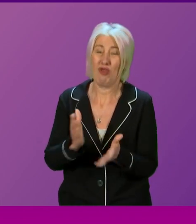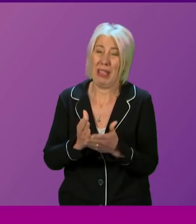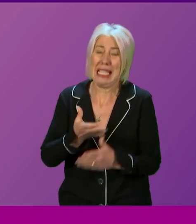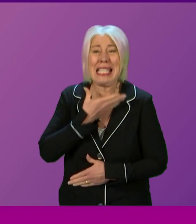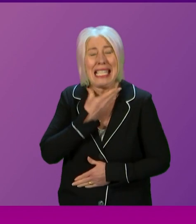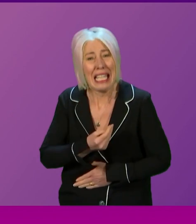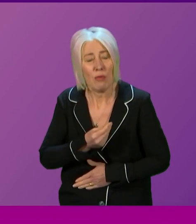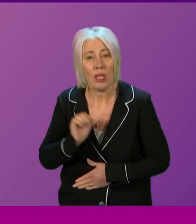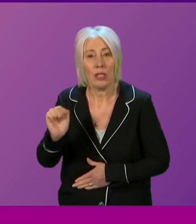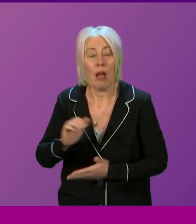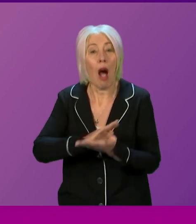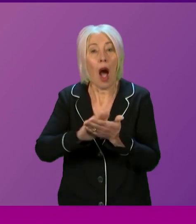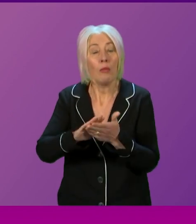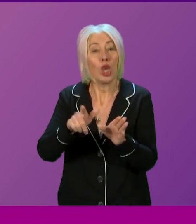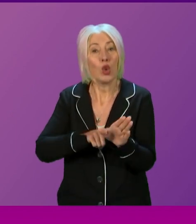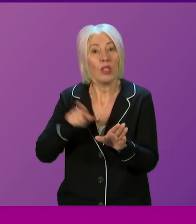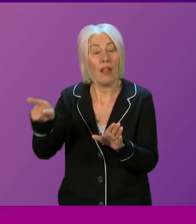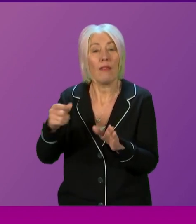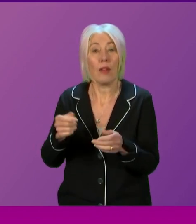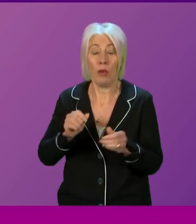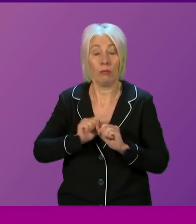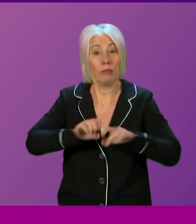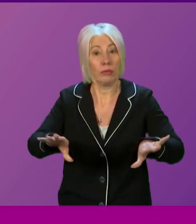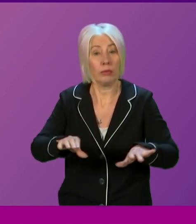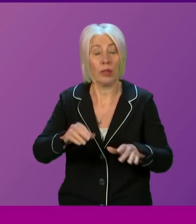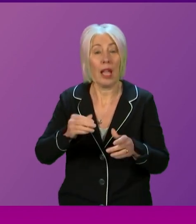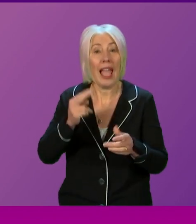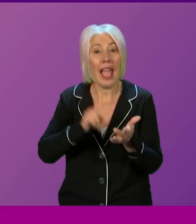When Humza Yousaf launched the national health service recovery plan last year, the mental